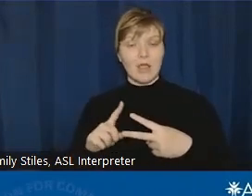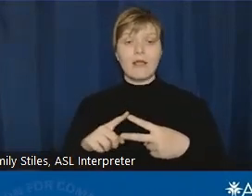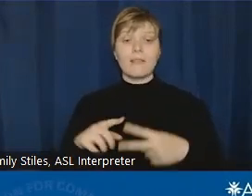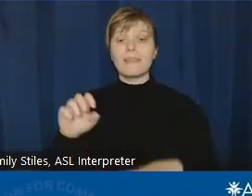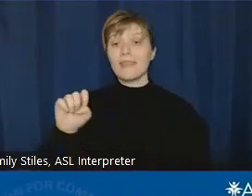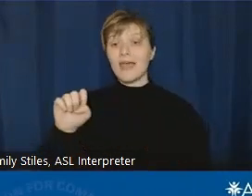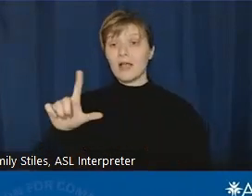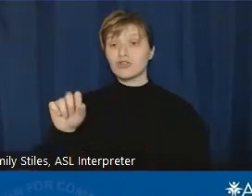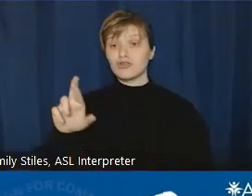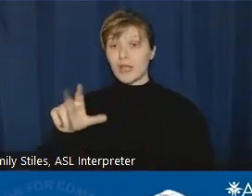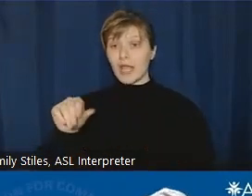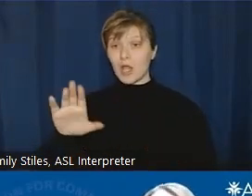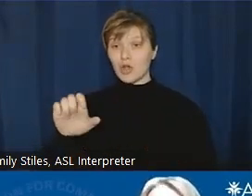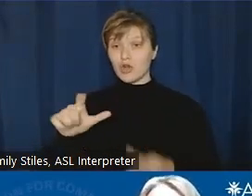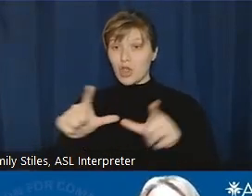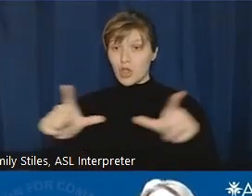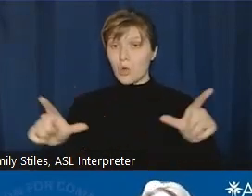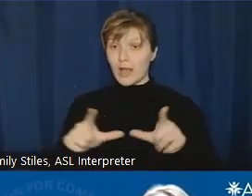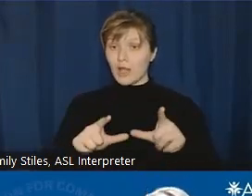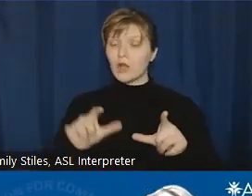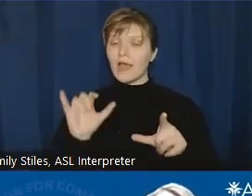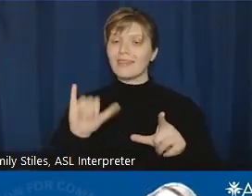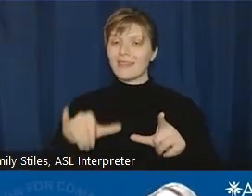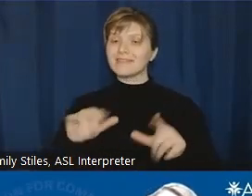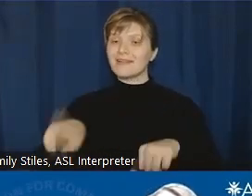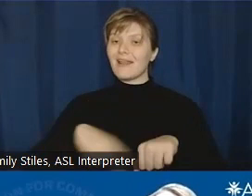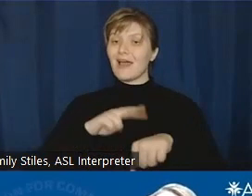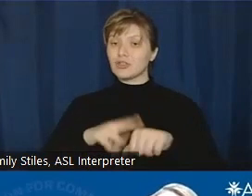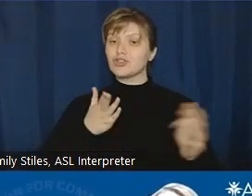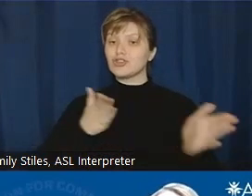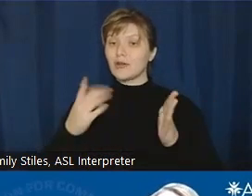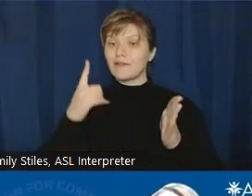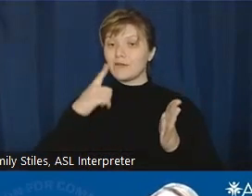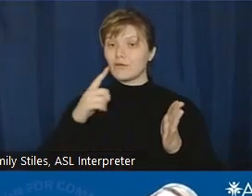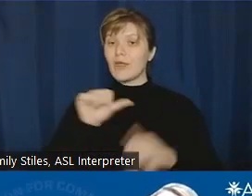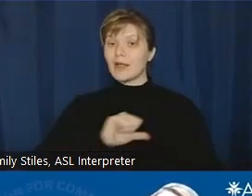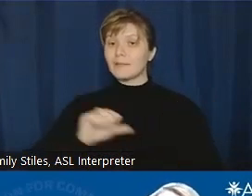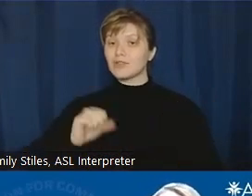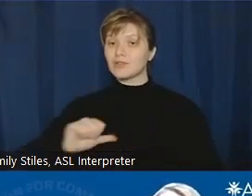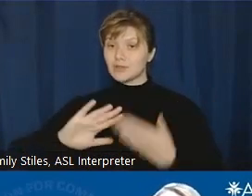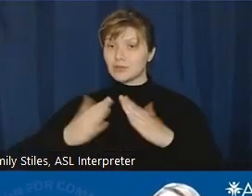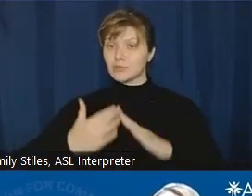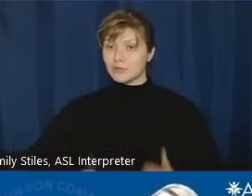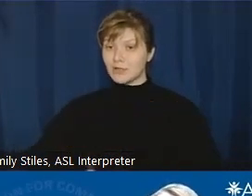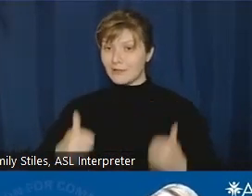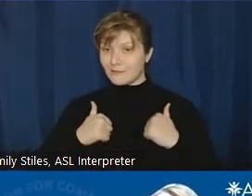national service of the Administration for Community Living and they received